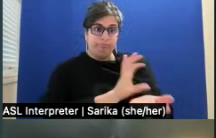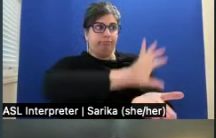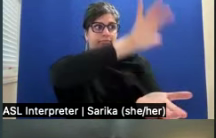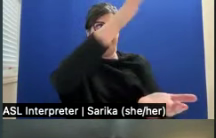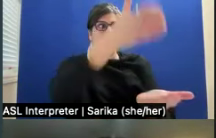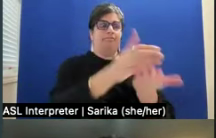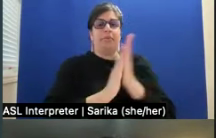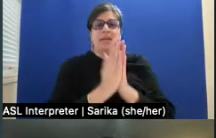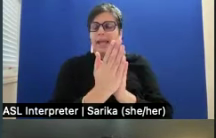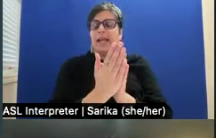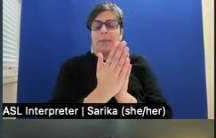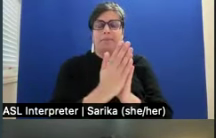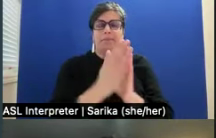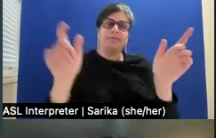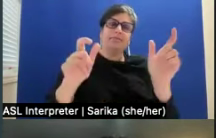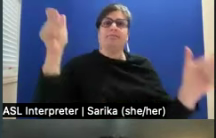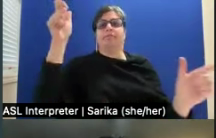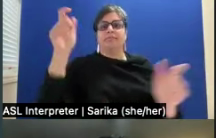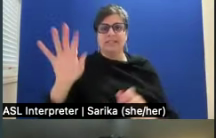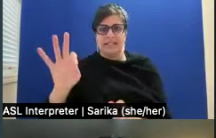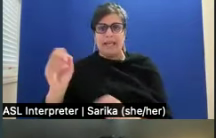that is thinking about, black women's,